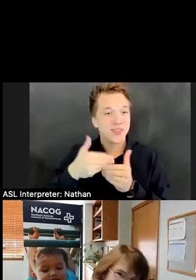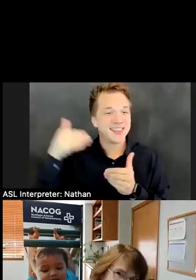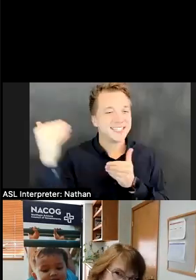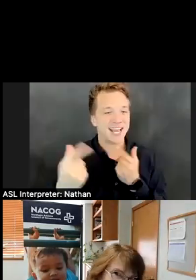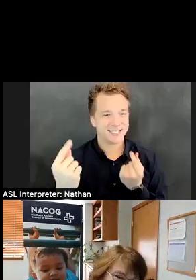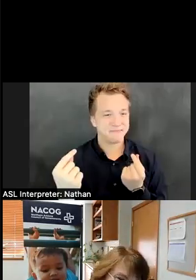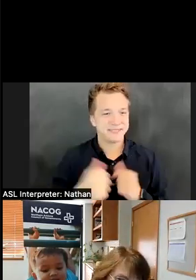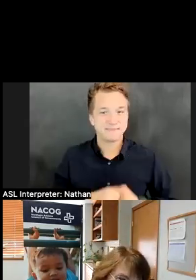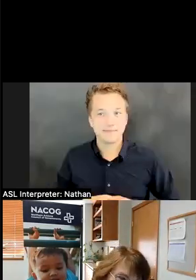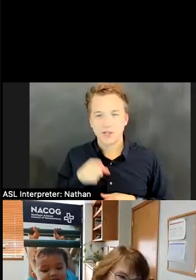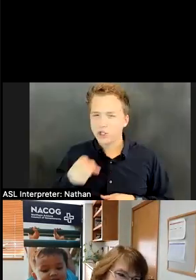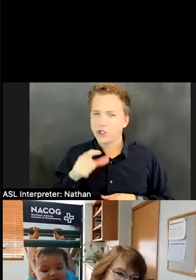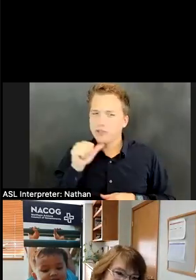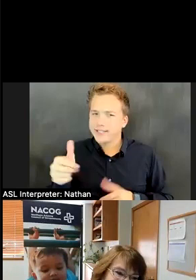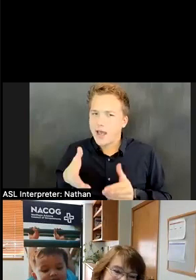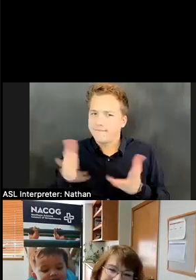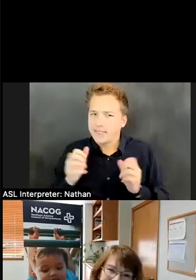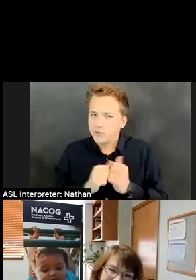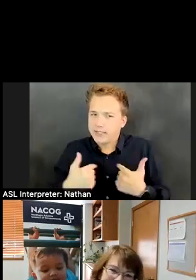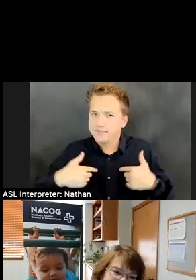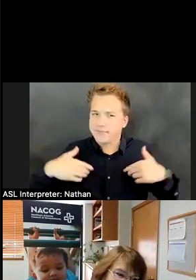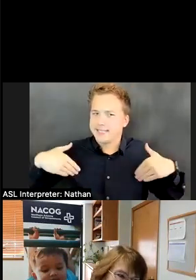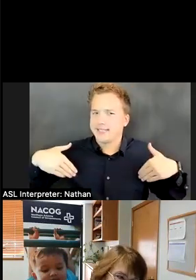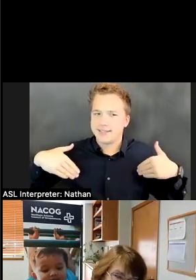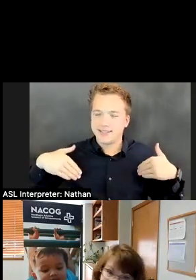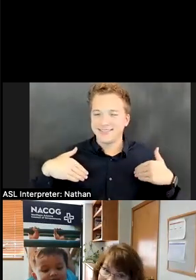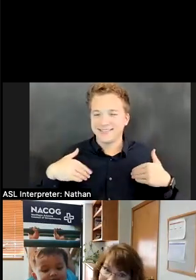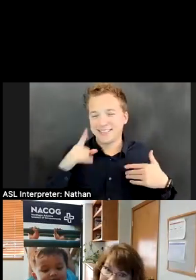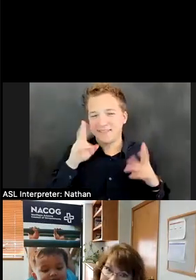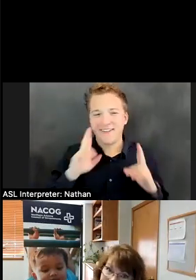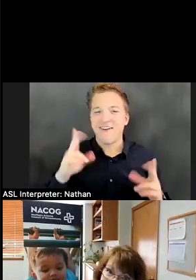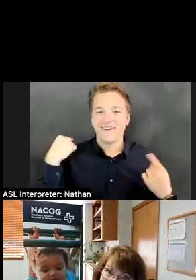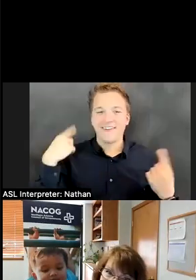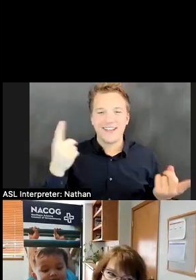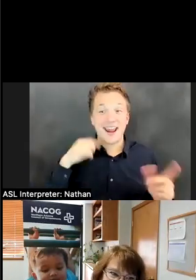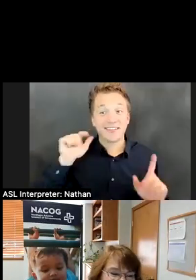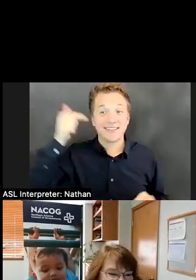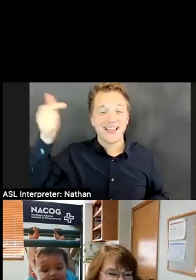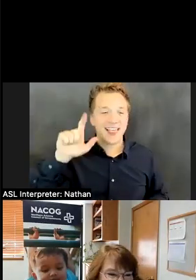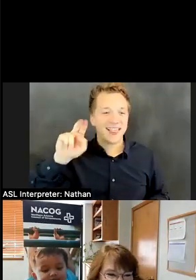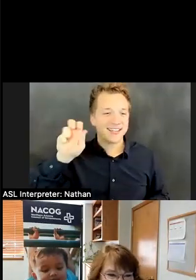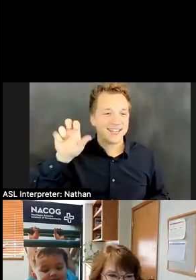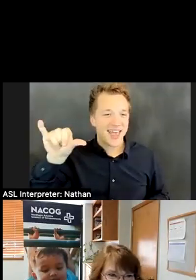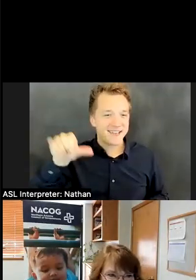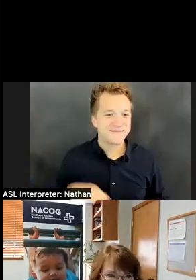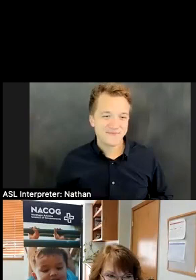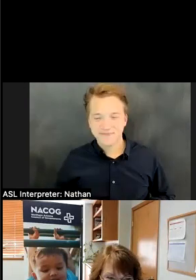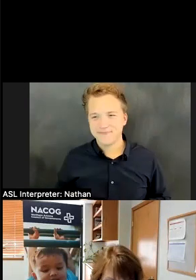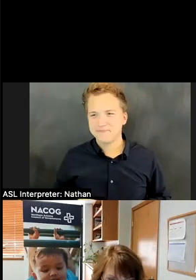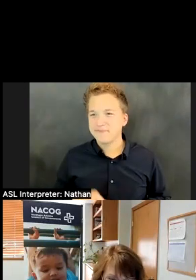You're not done with NACOG Head Start, yet. It's been an honor. And I think I'll turn it back to you, Lenay. Thank you so much, Jennifer.